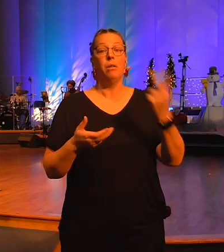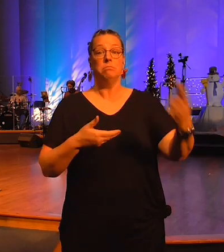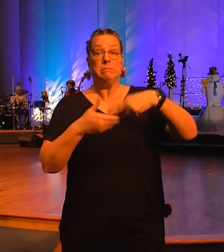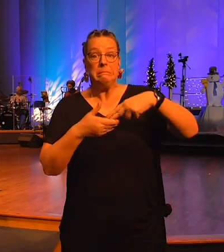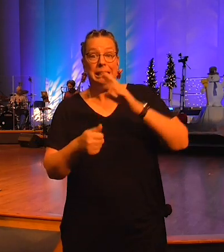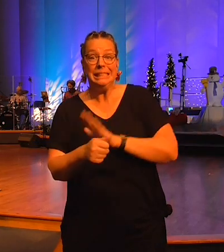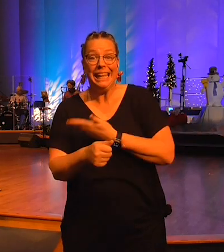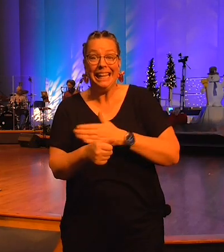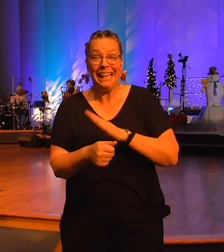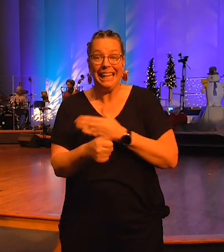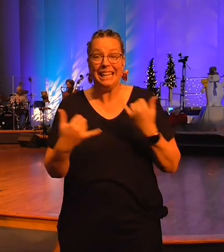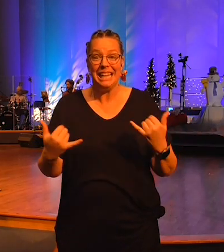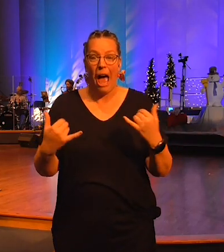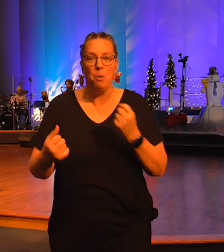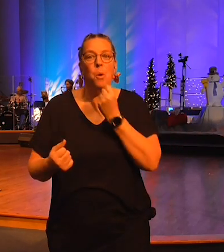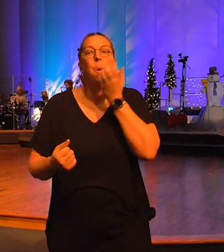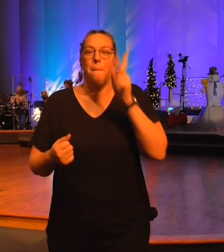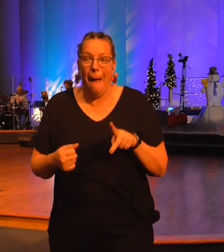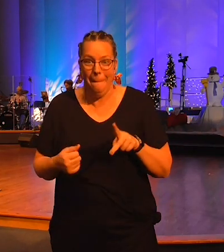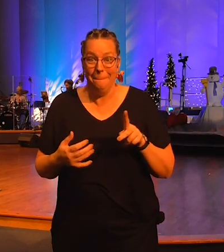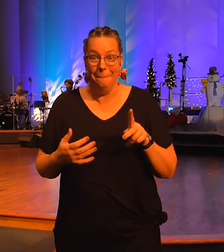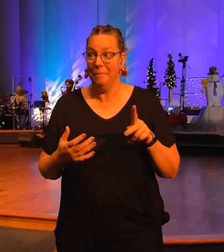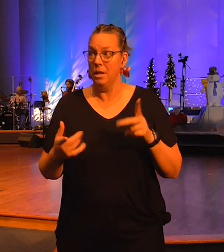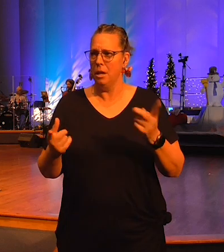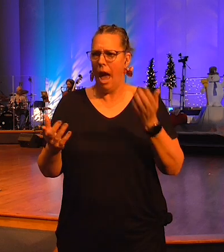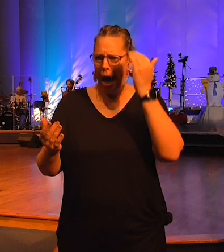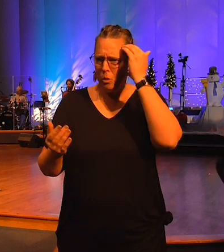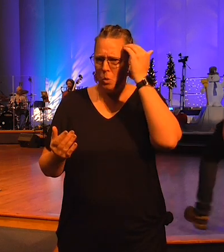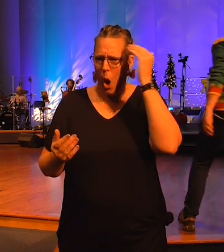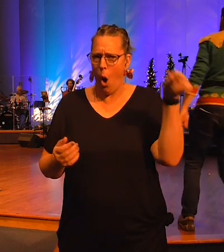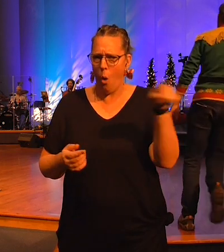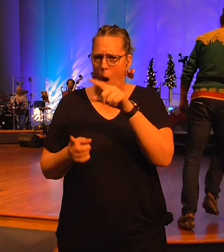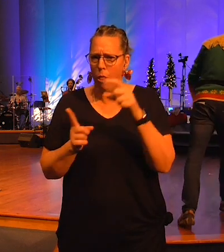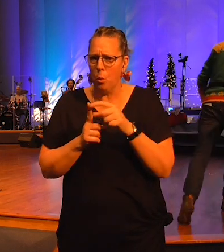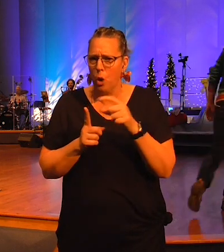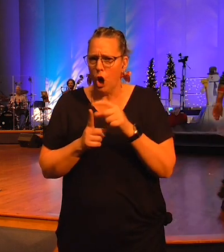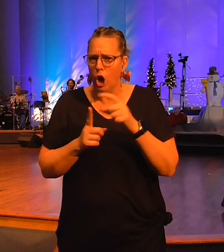are you going to get those so we're going to do a couple of singals to get everybody uh everybody